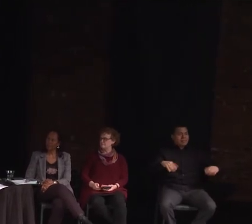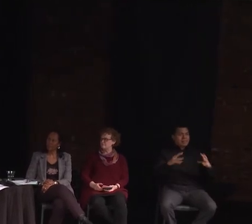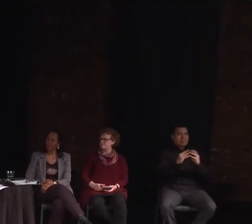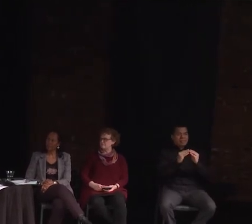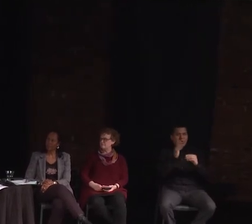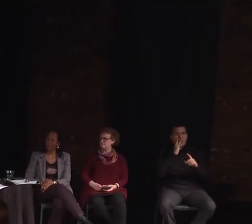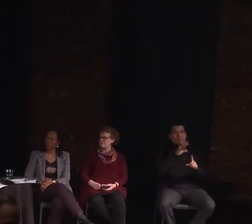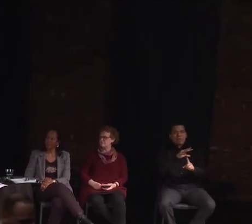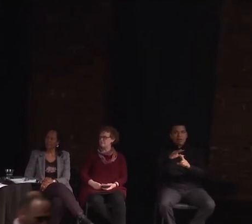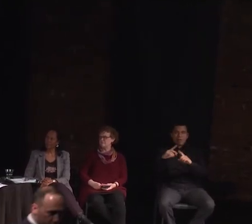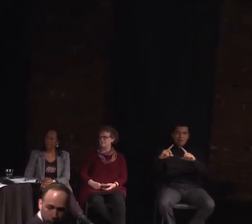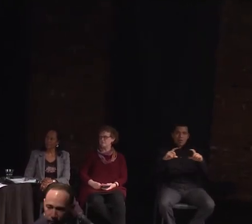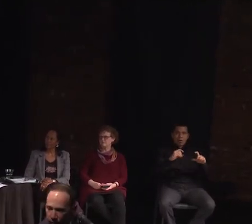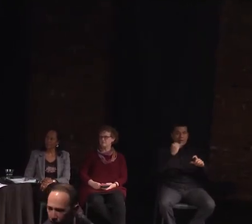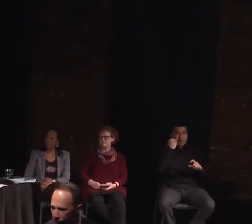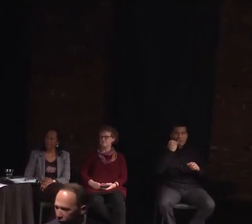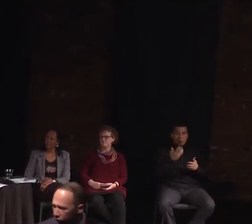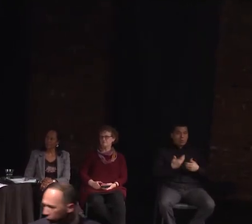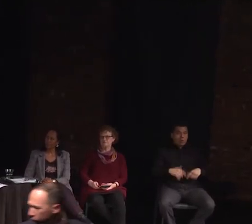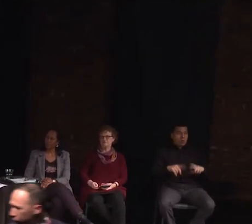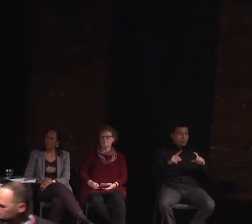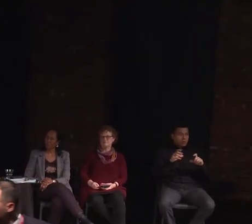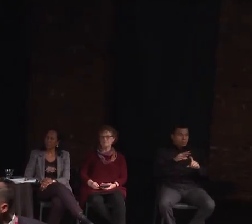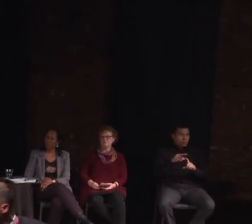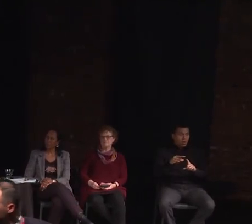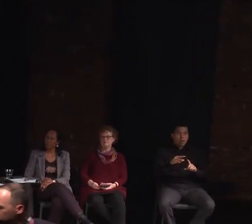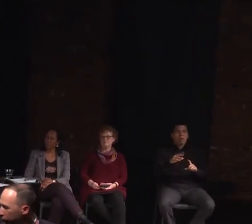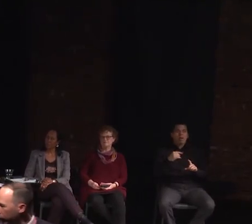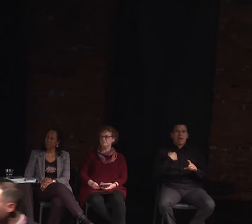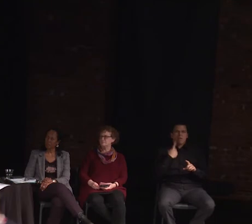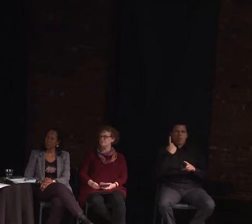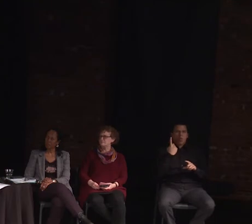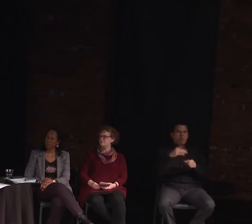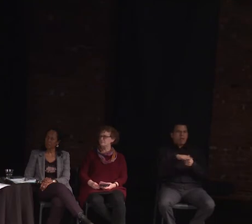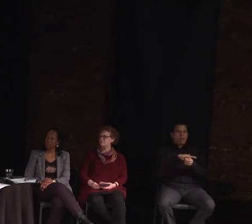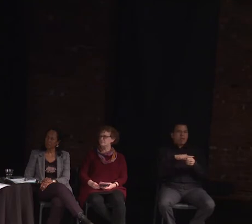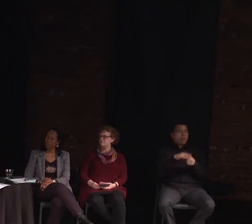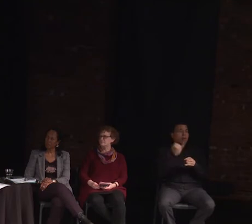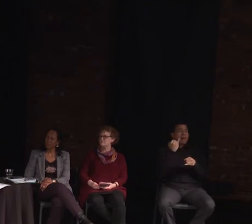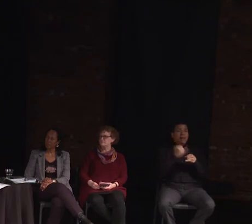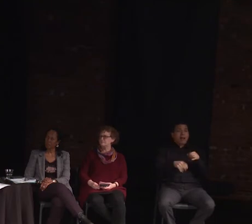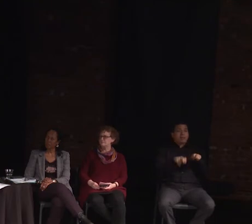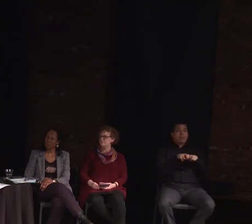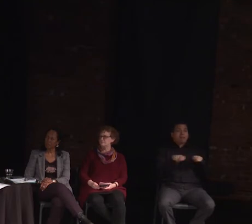If you wish not to be captured, the no photography zone is the back row of the theater.